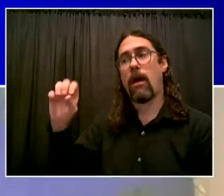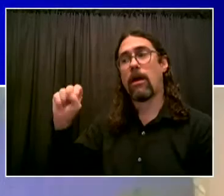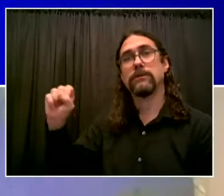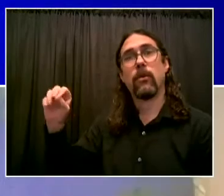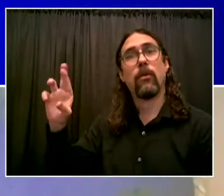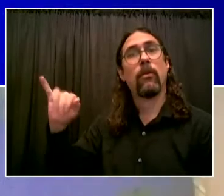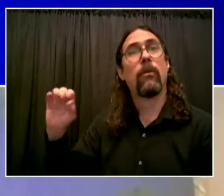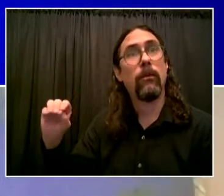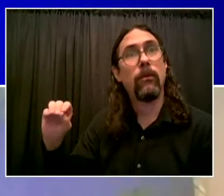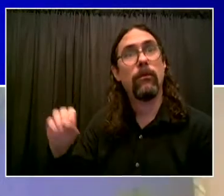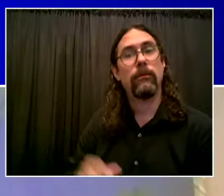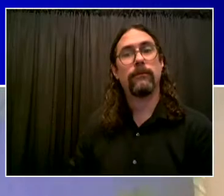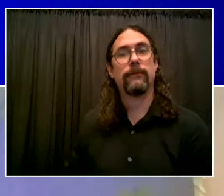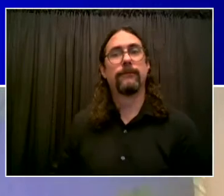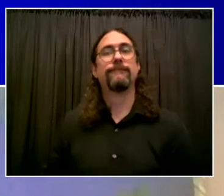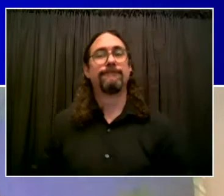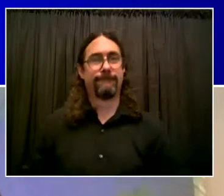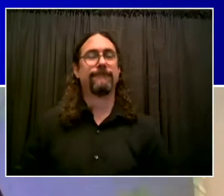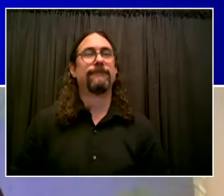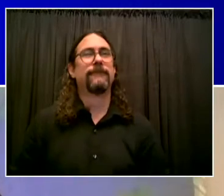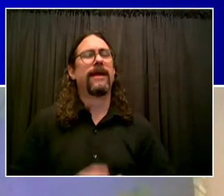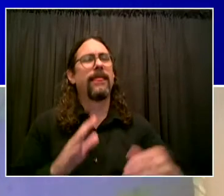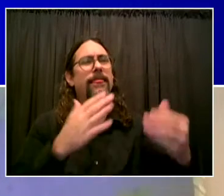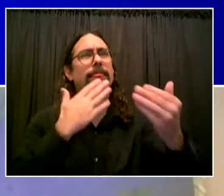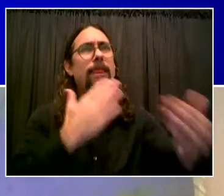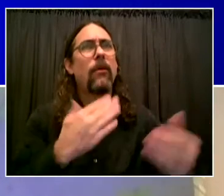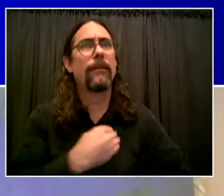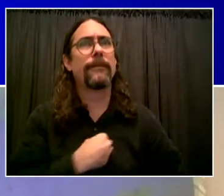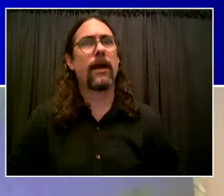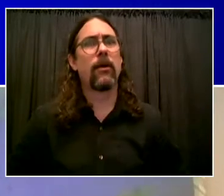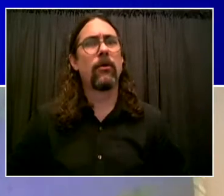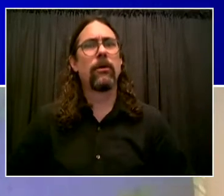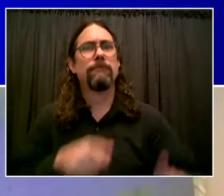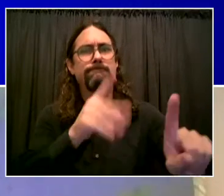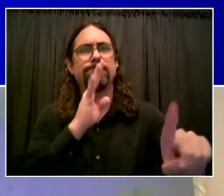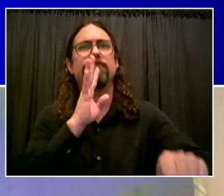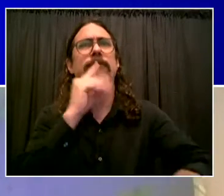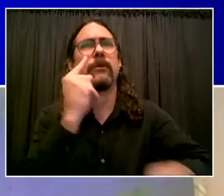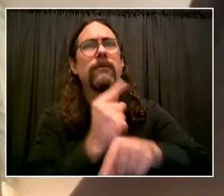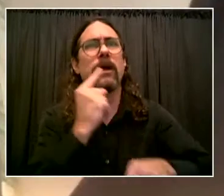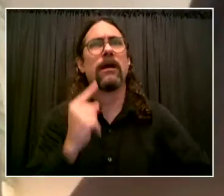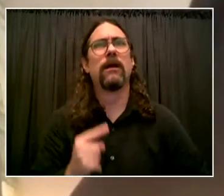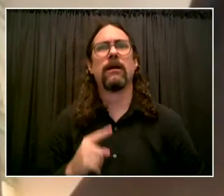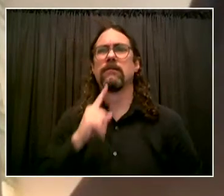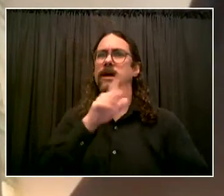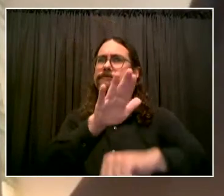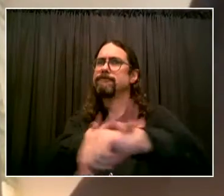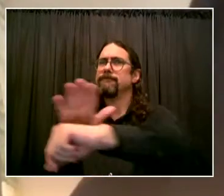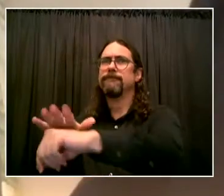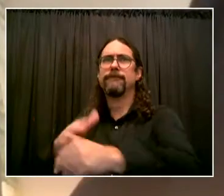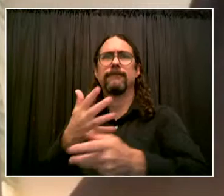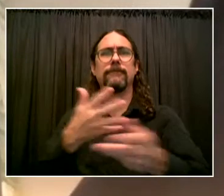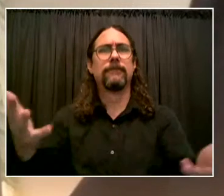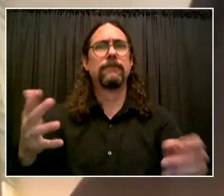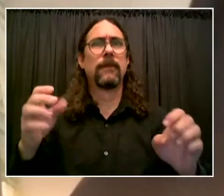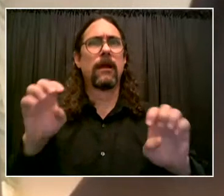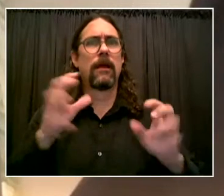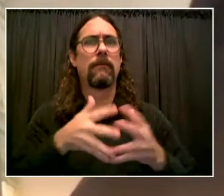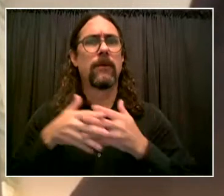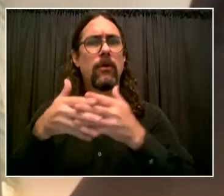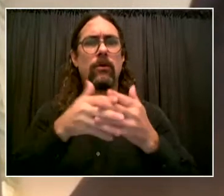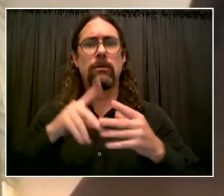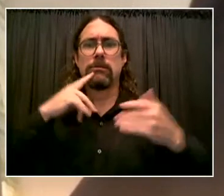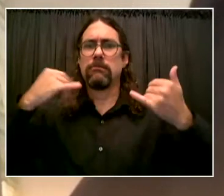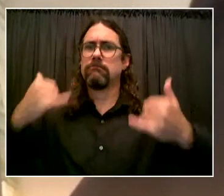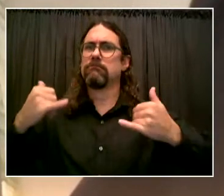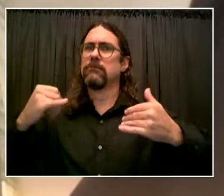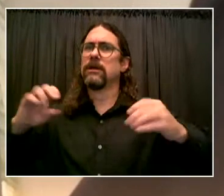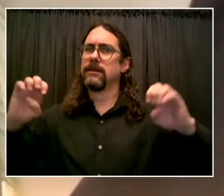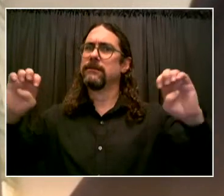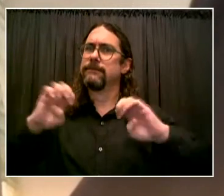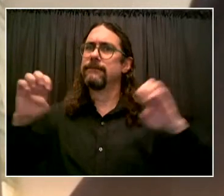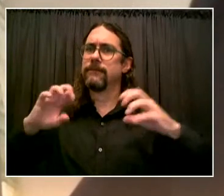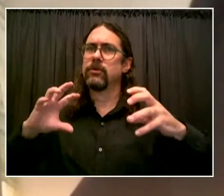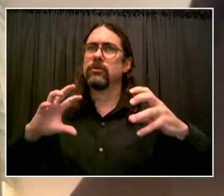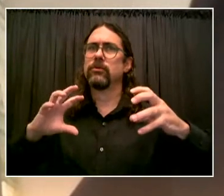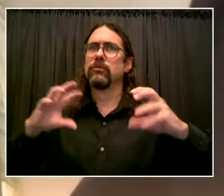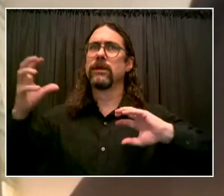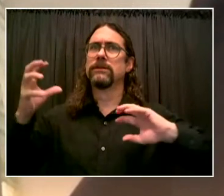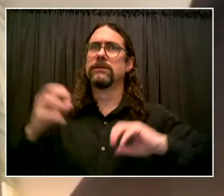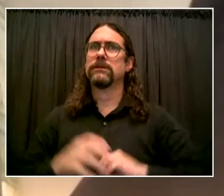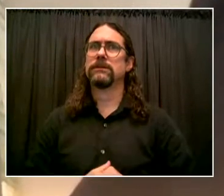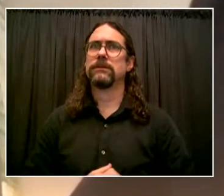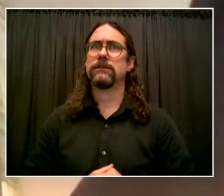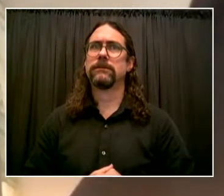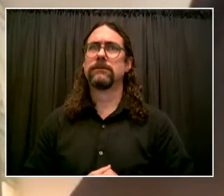SONJA.